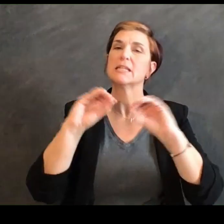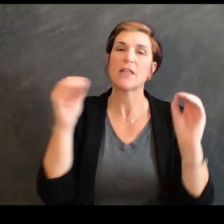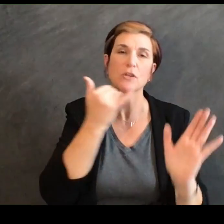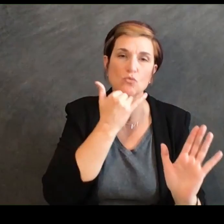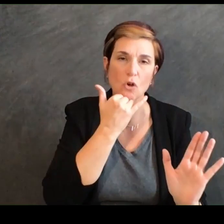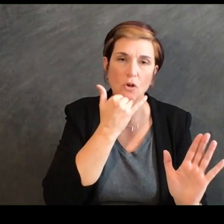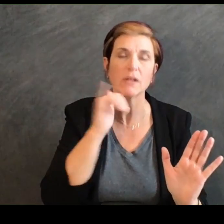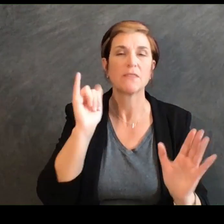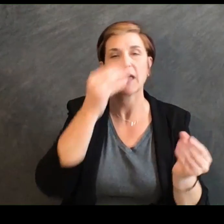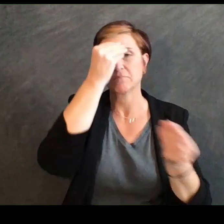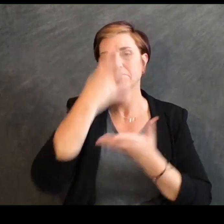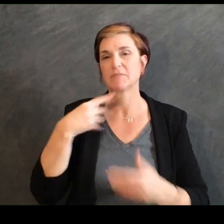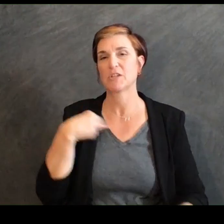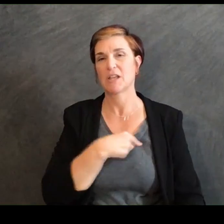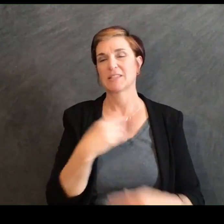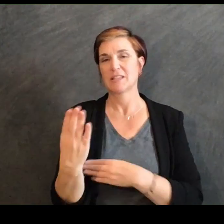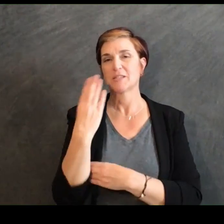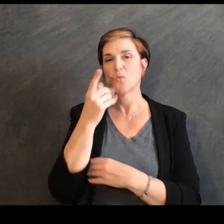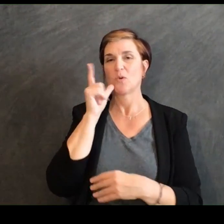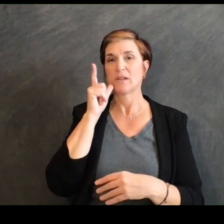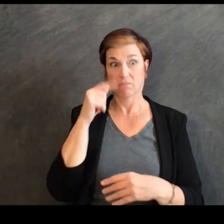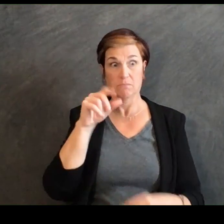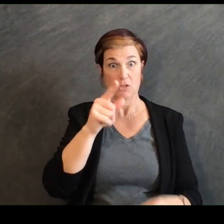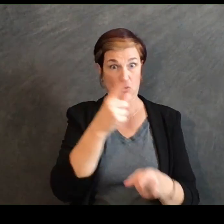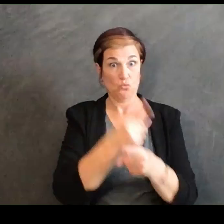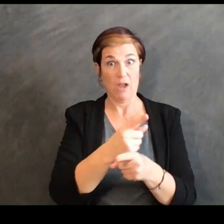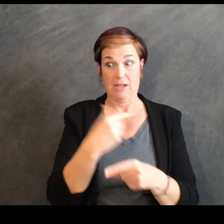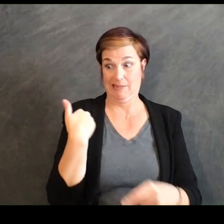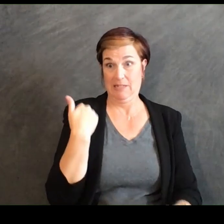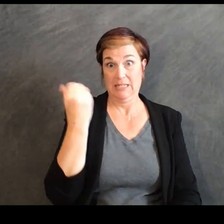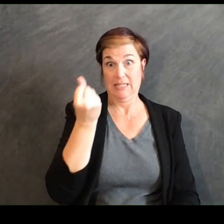because we did have dinner with him we were sitting next to each other for a